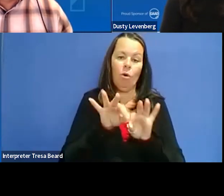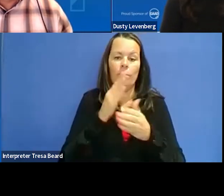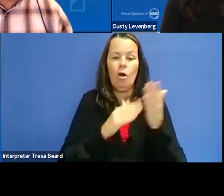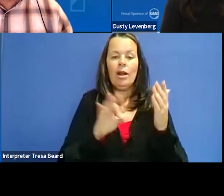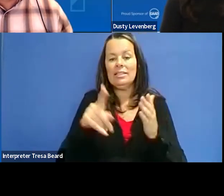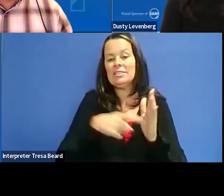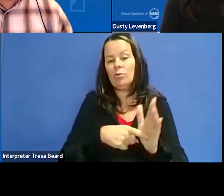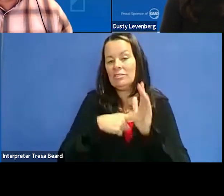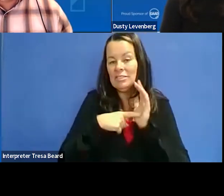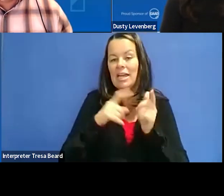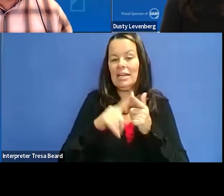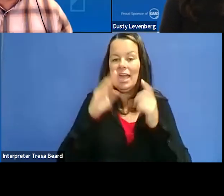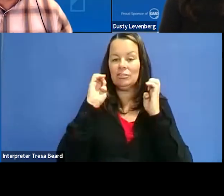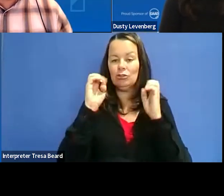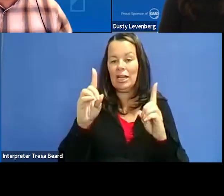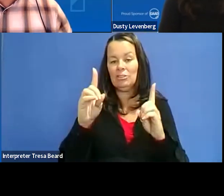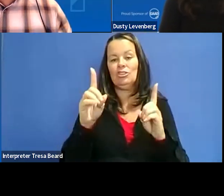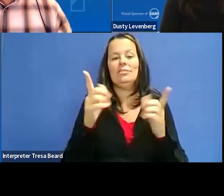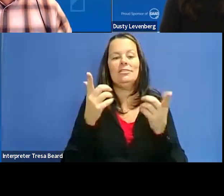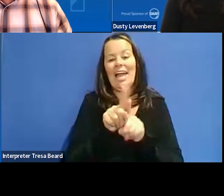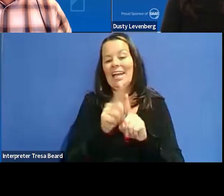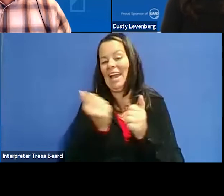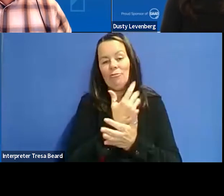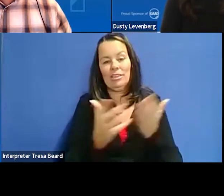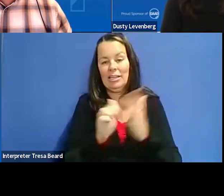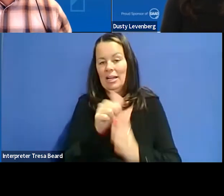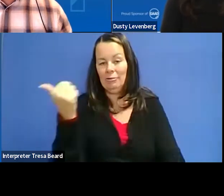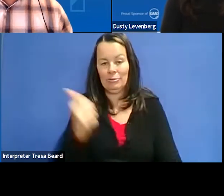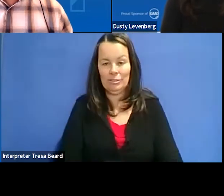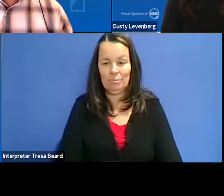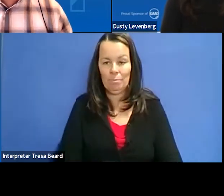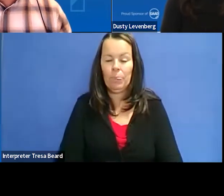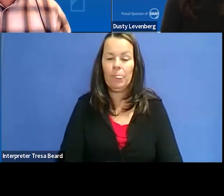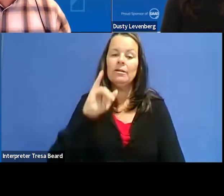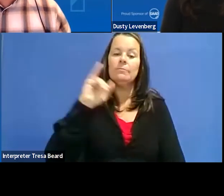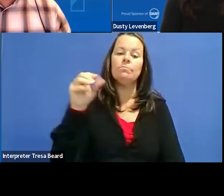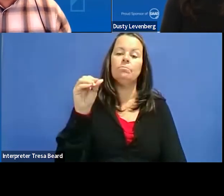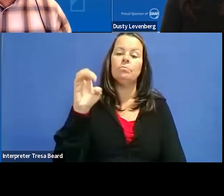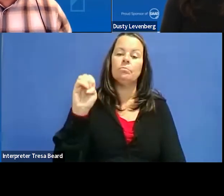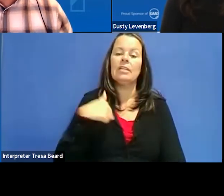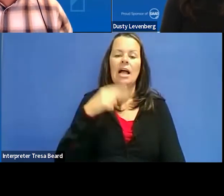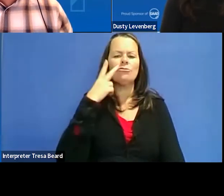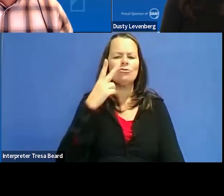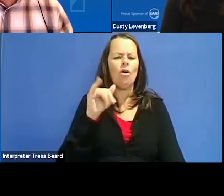Joe Devon: It's funny. I posted -- I saw a video of something like an 82 point rally